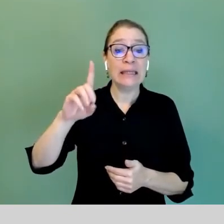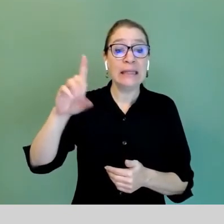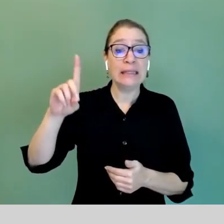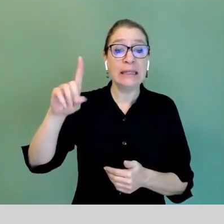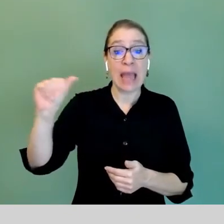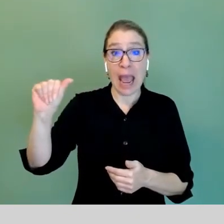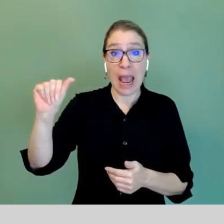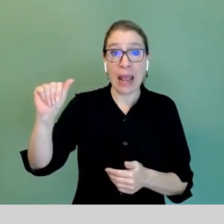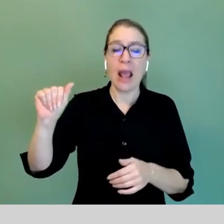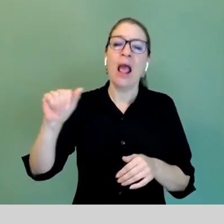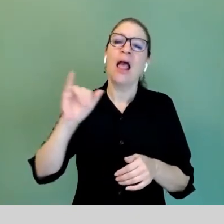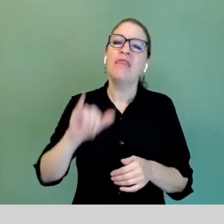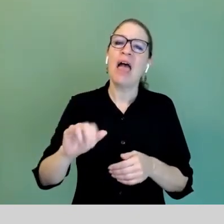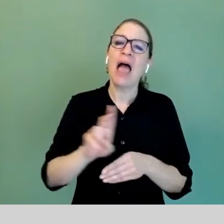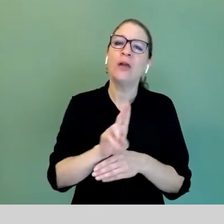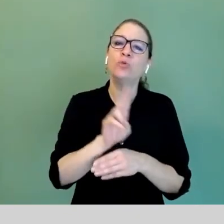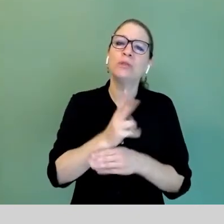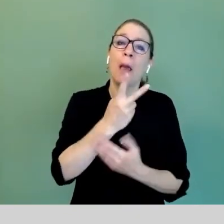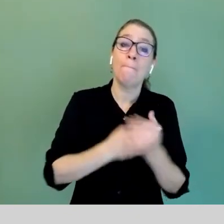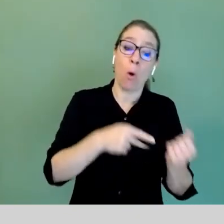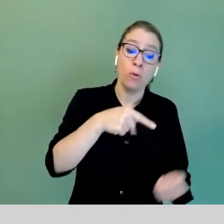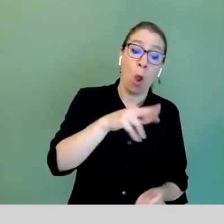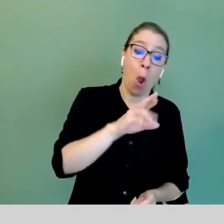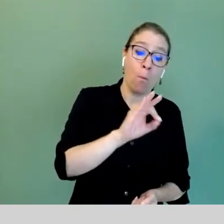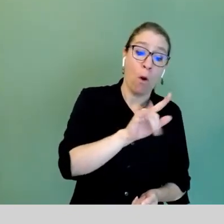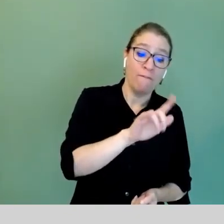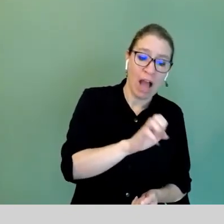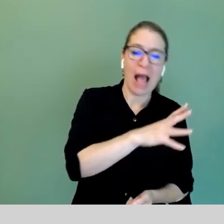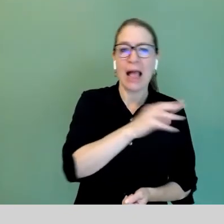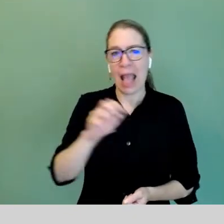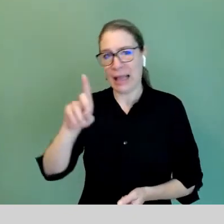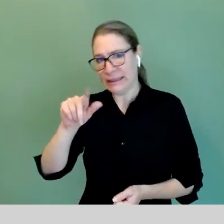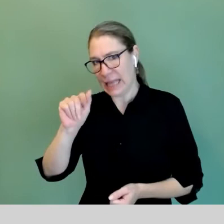TDDA actually uses a mix of profiling and data testing.